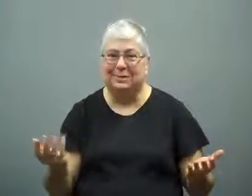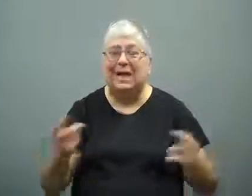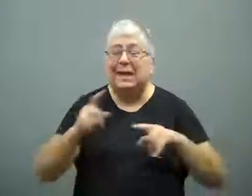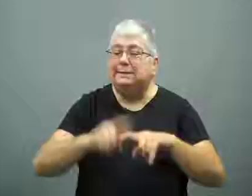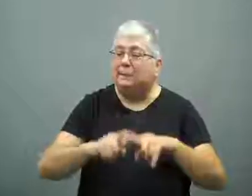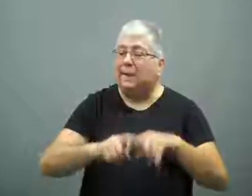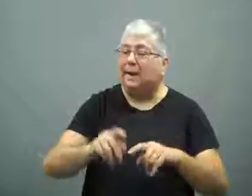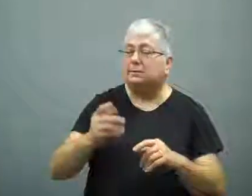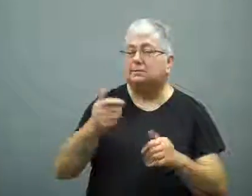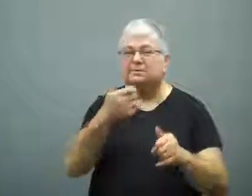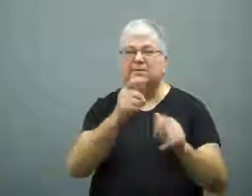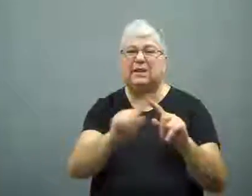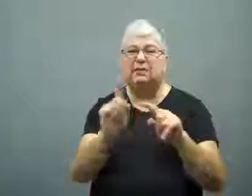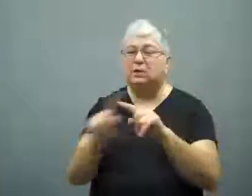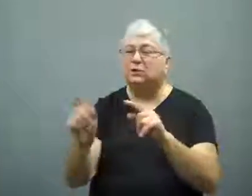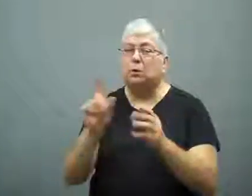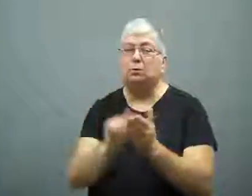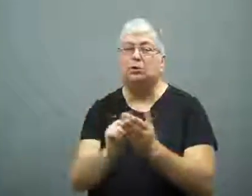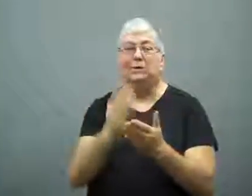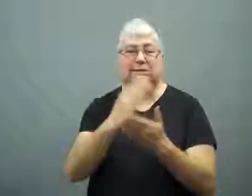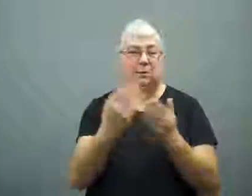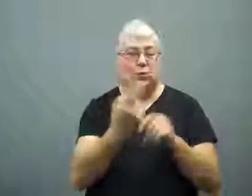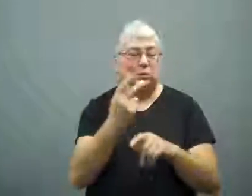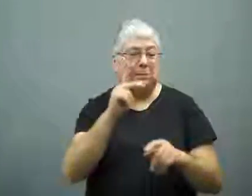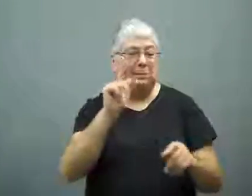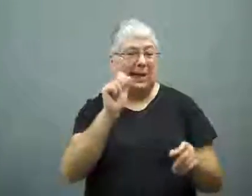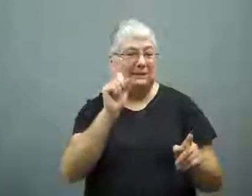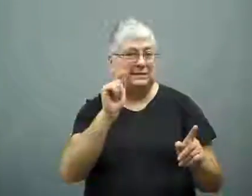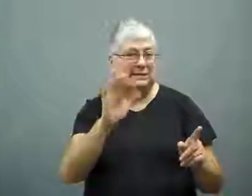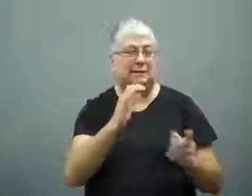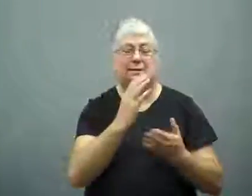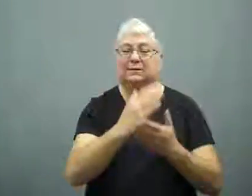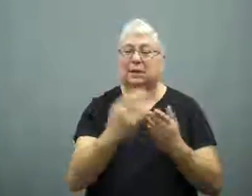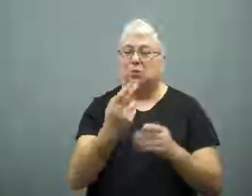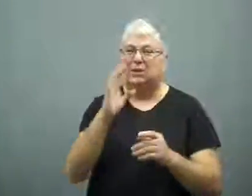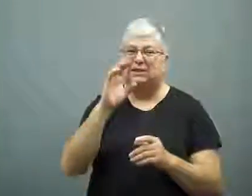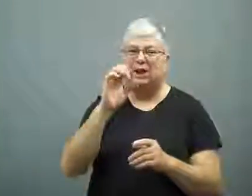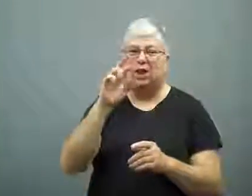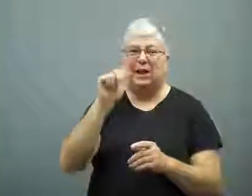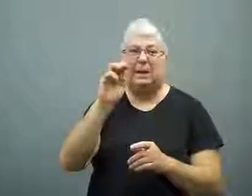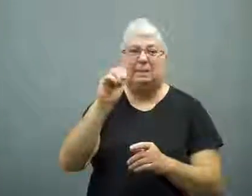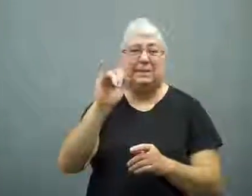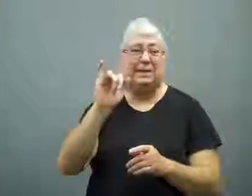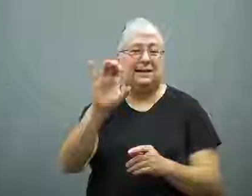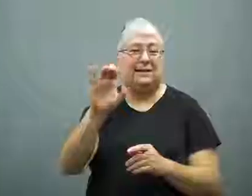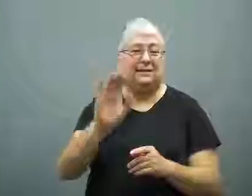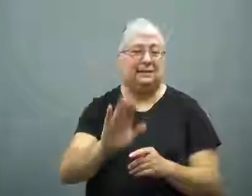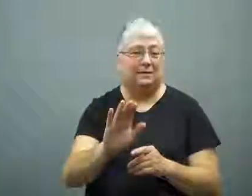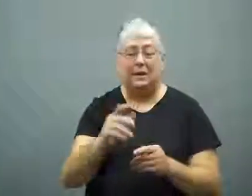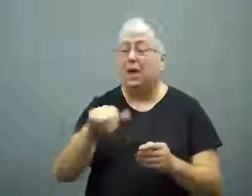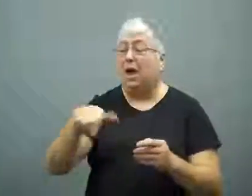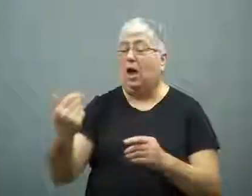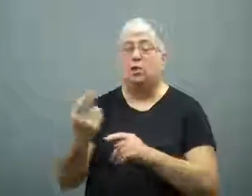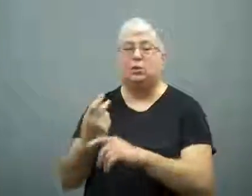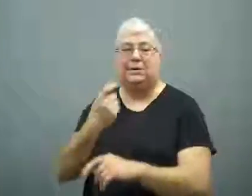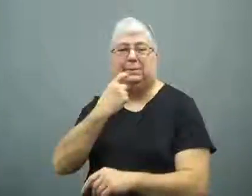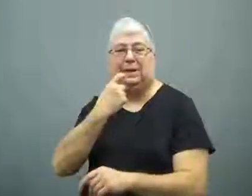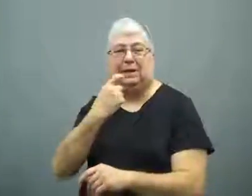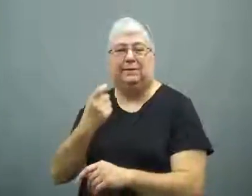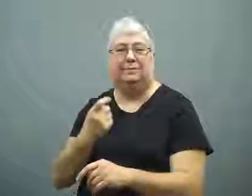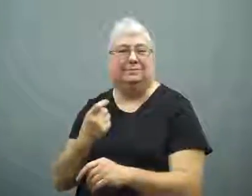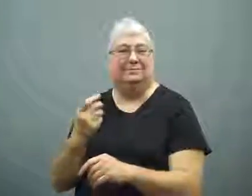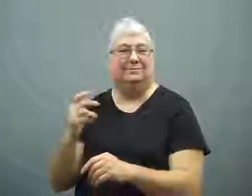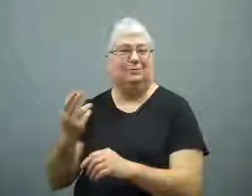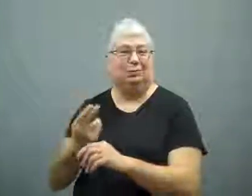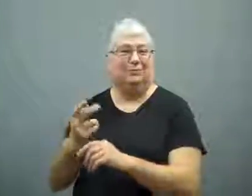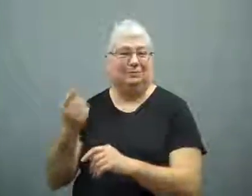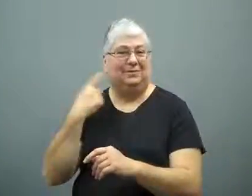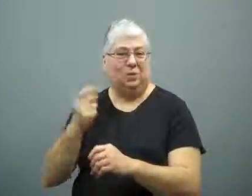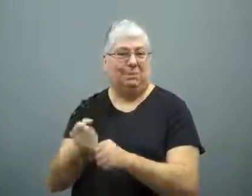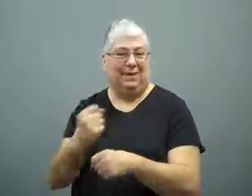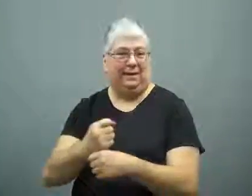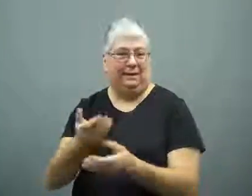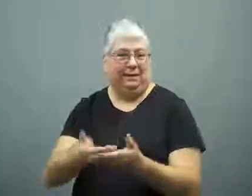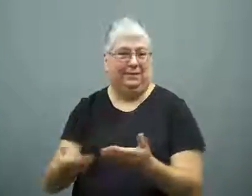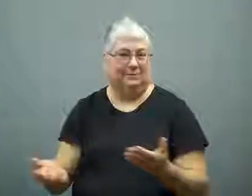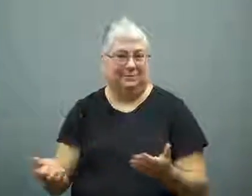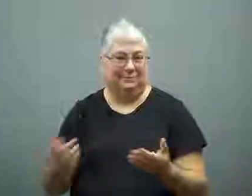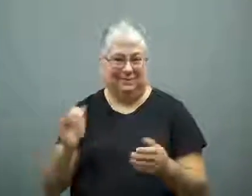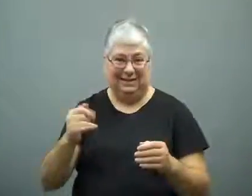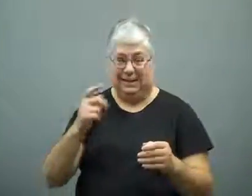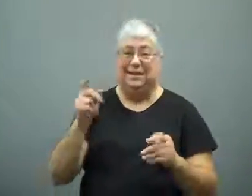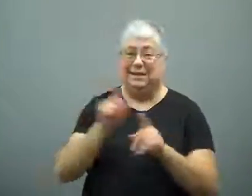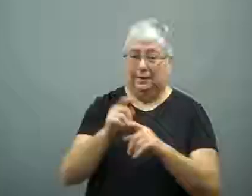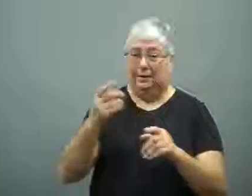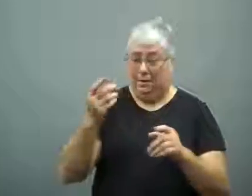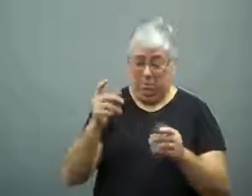Depending on the machine, it can print with plastic, ceramic or metal.